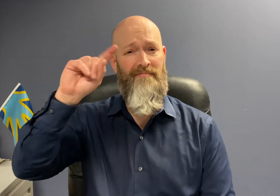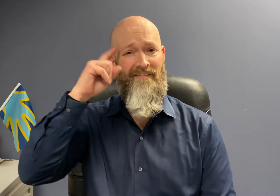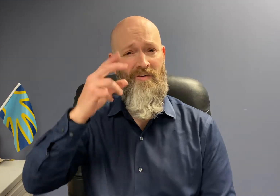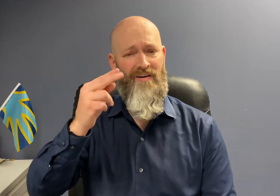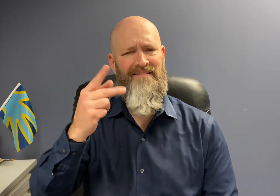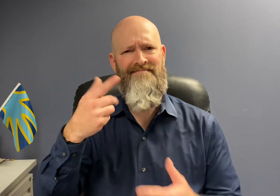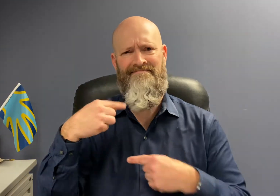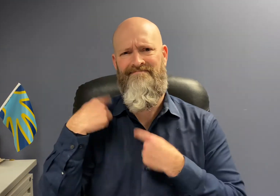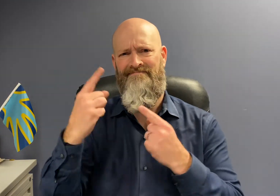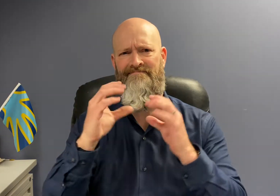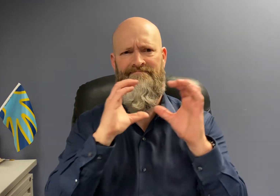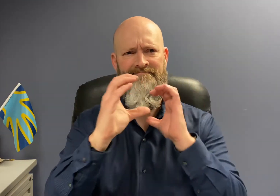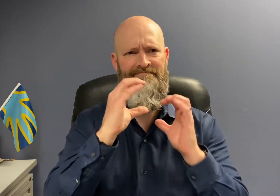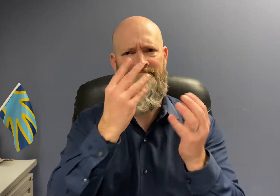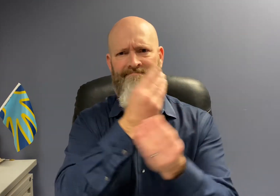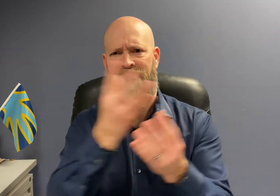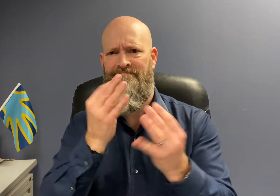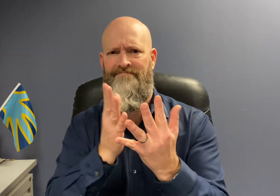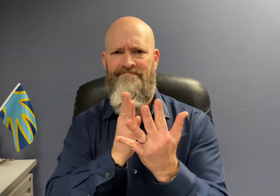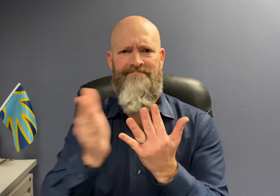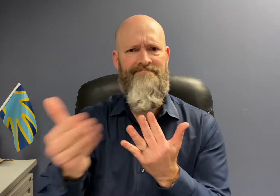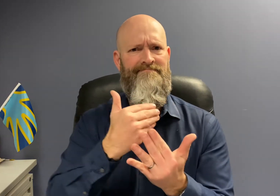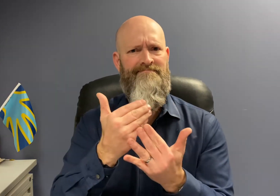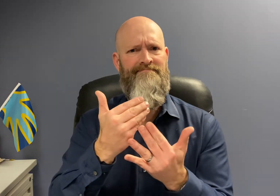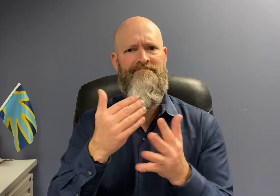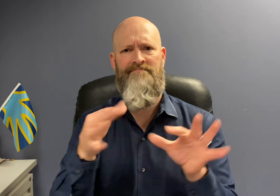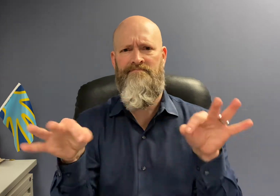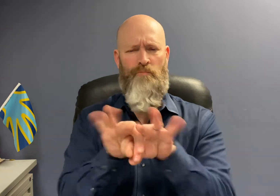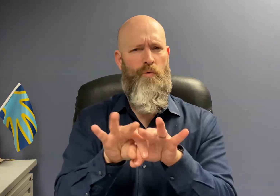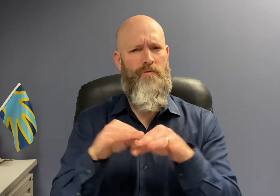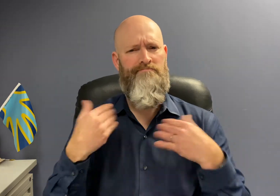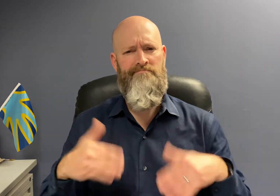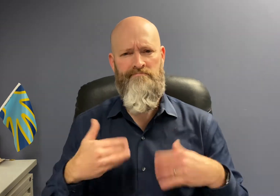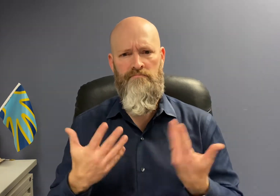Governor Hogan has continued to keep Maryland informed with COVID-19 updates.